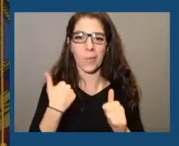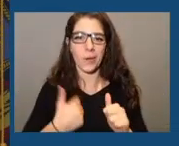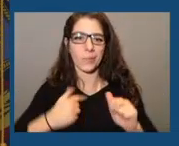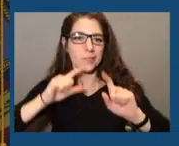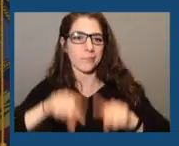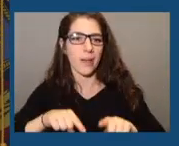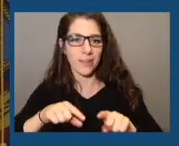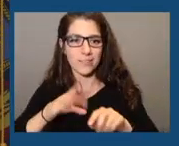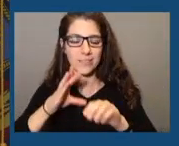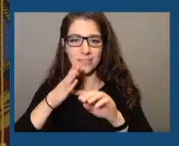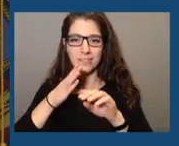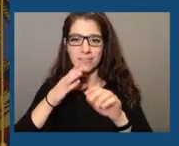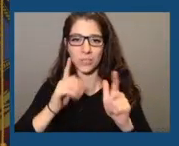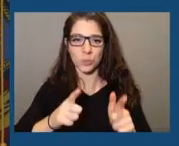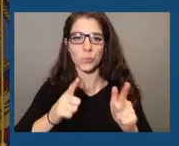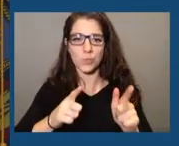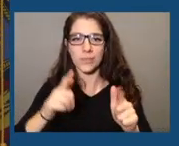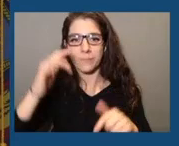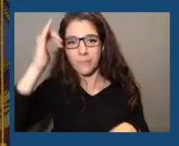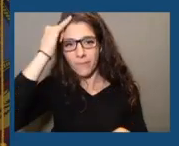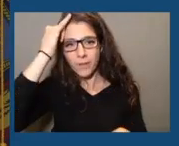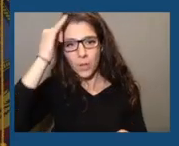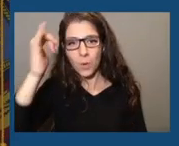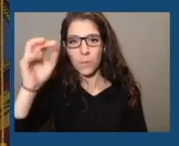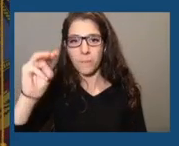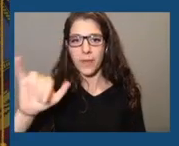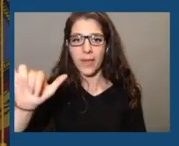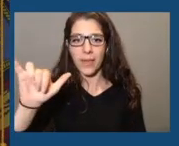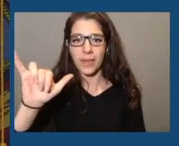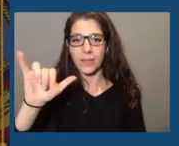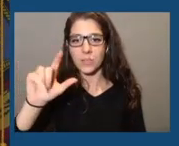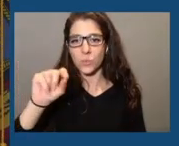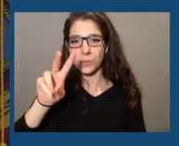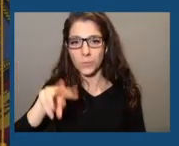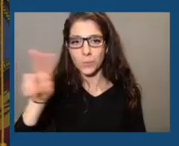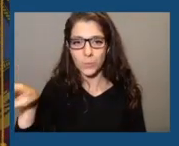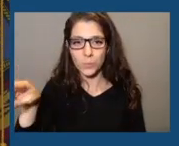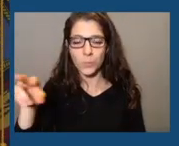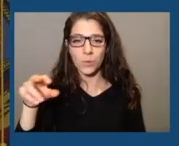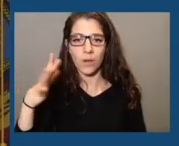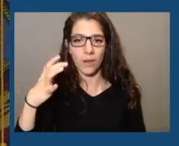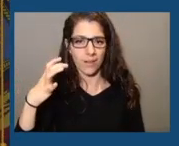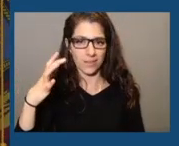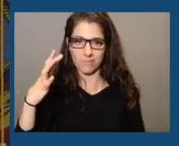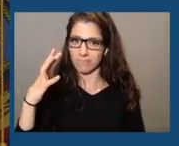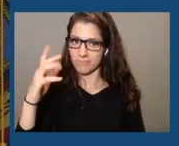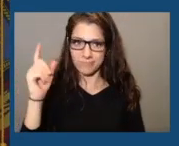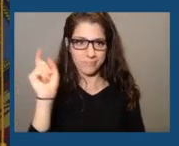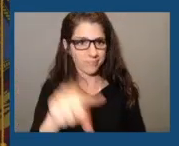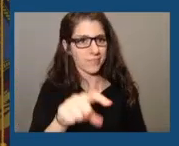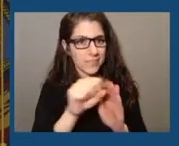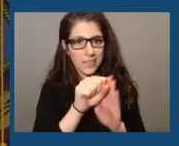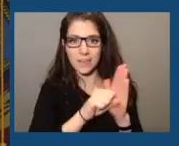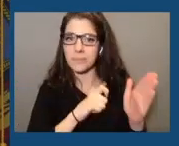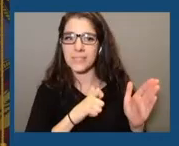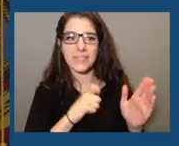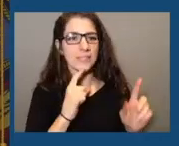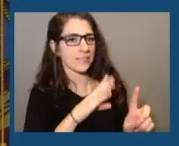the shooting in Buffalo in May of 2022 I went right back to the State police. I said never again. We have to be on top of this,